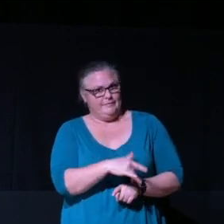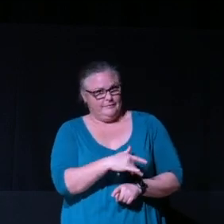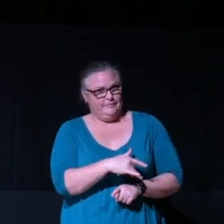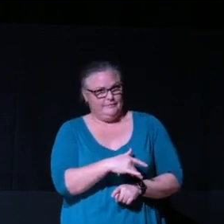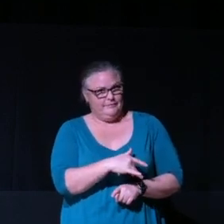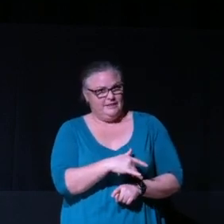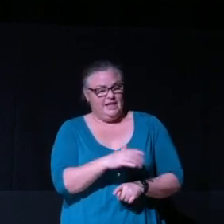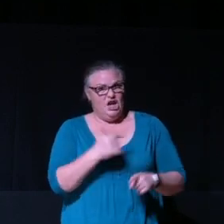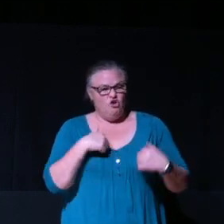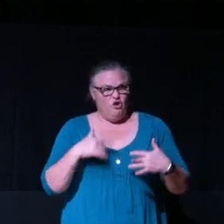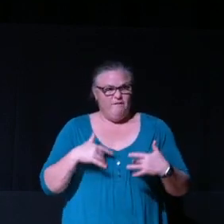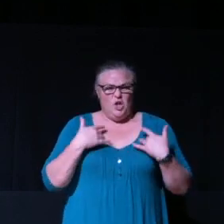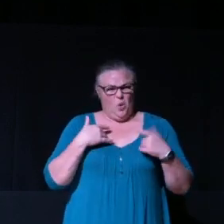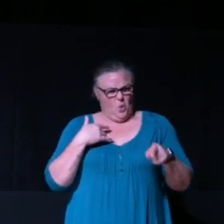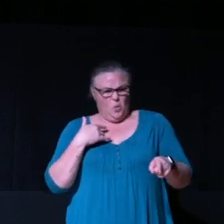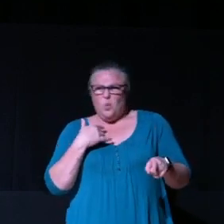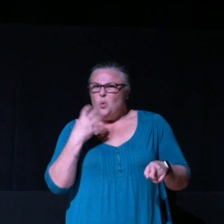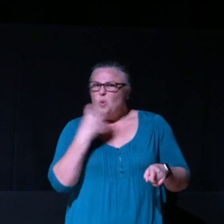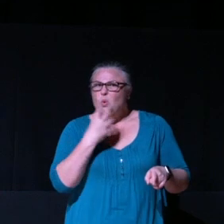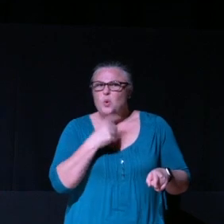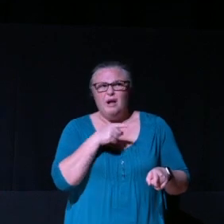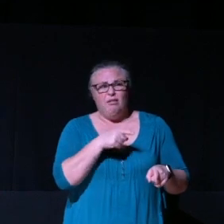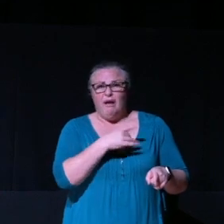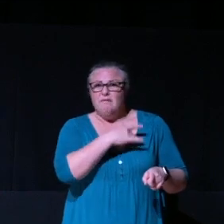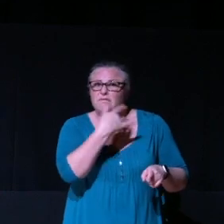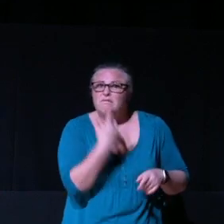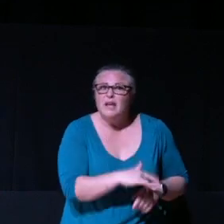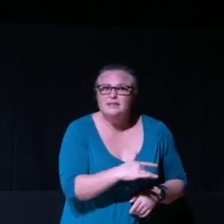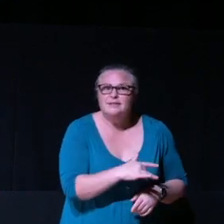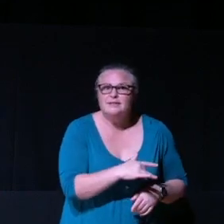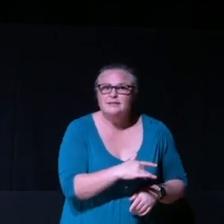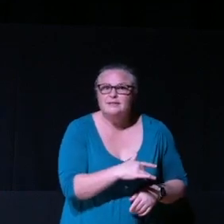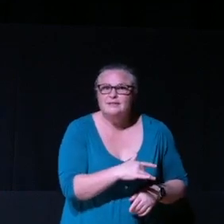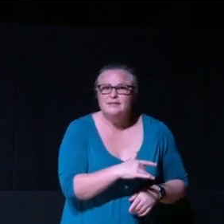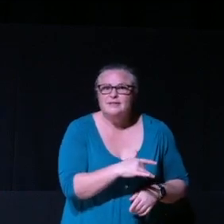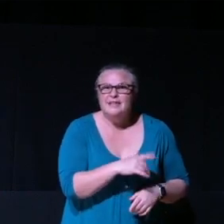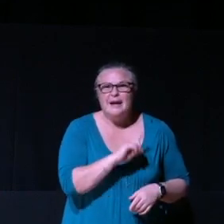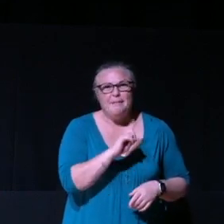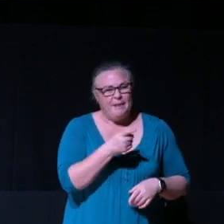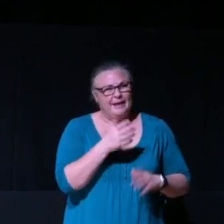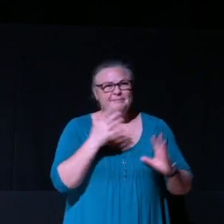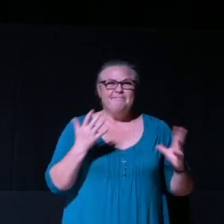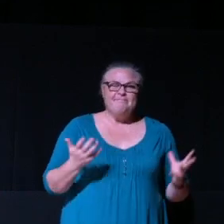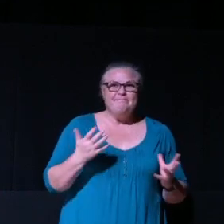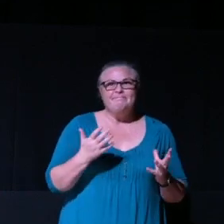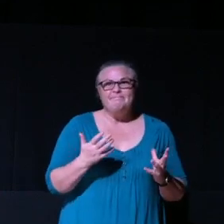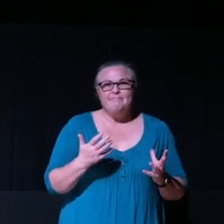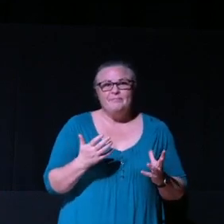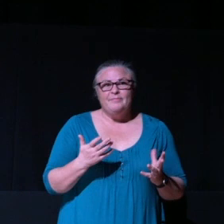the loudest, but I think we do need to kind of correct that in a way of like, well, if we're, what we're